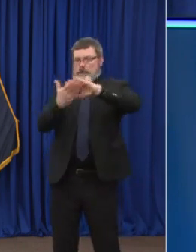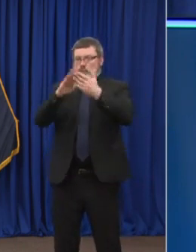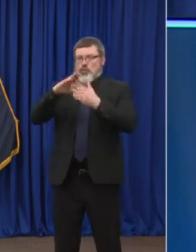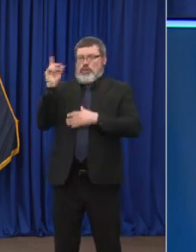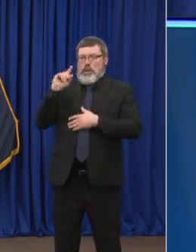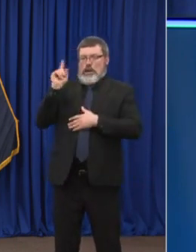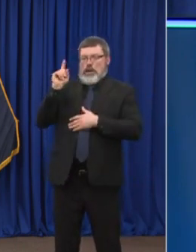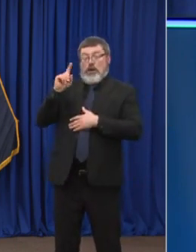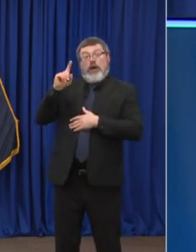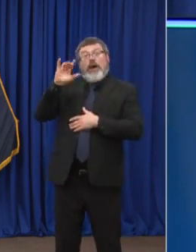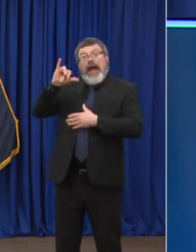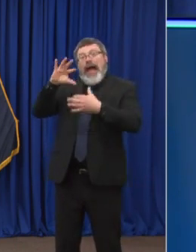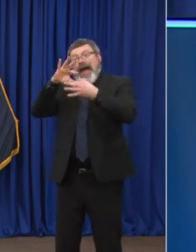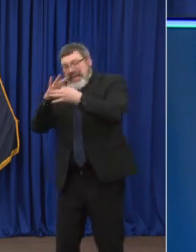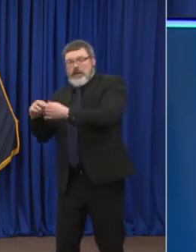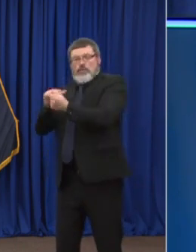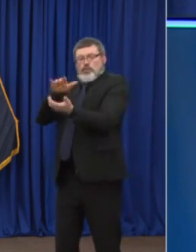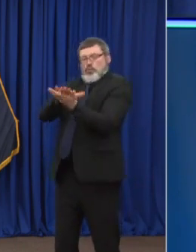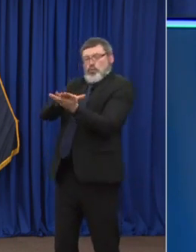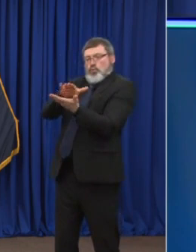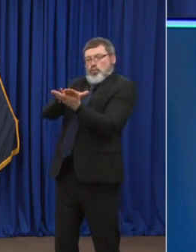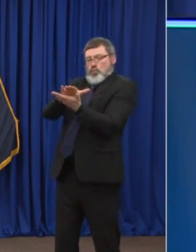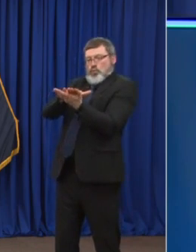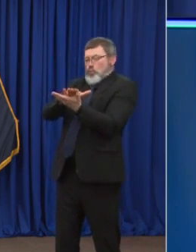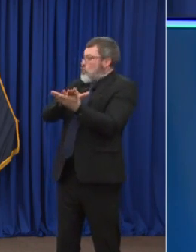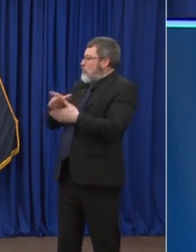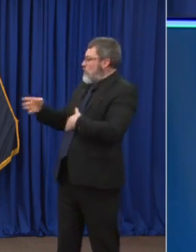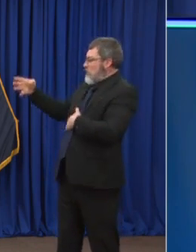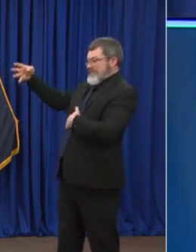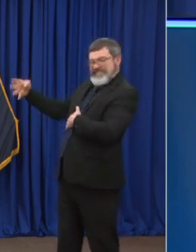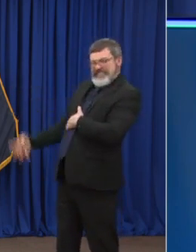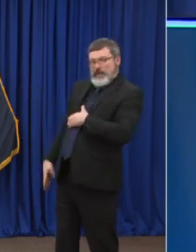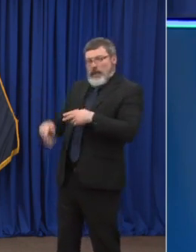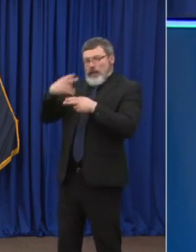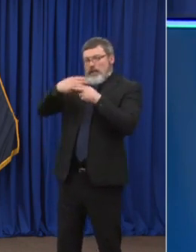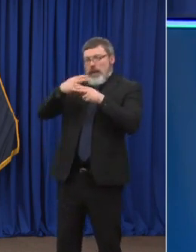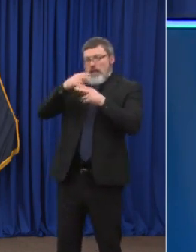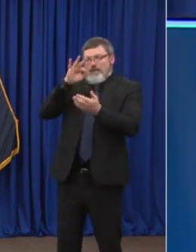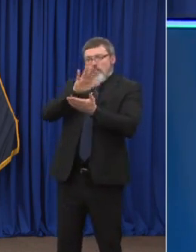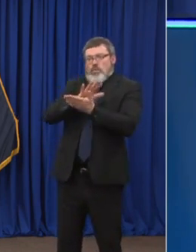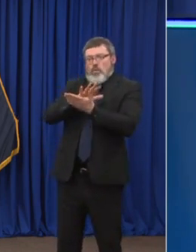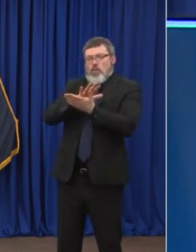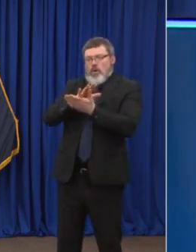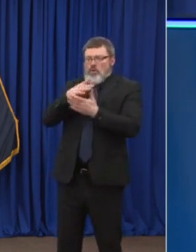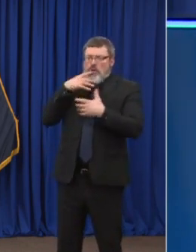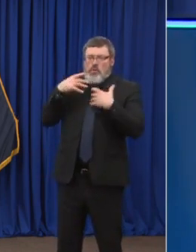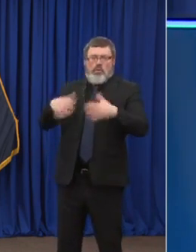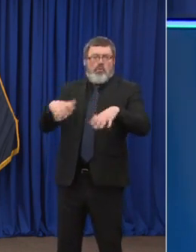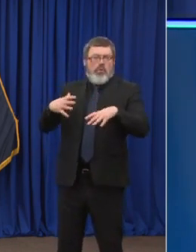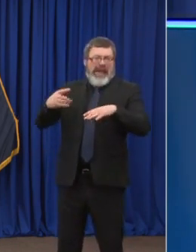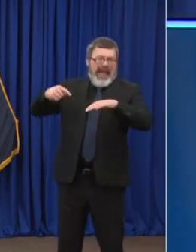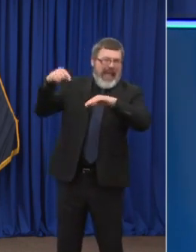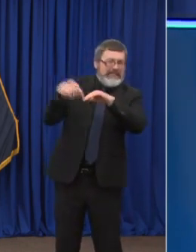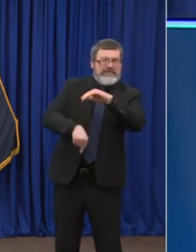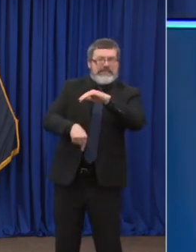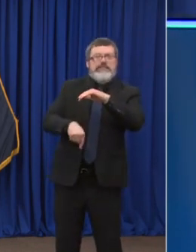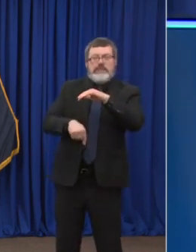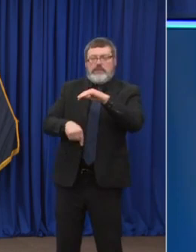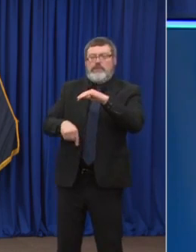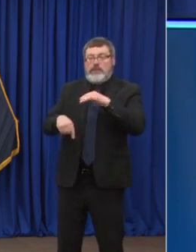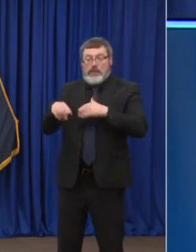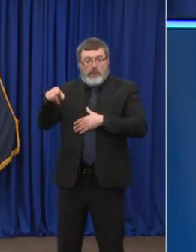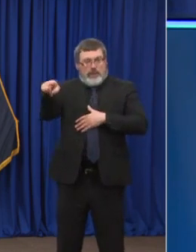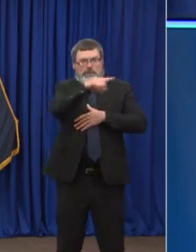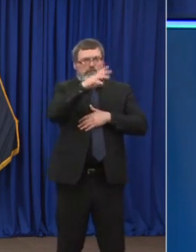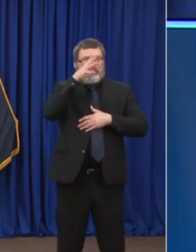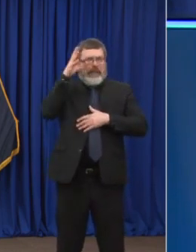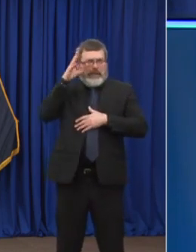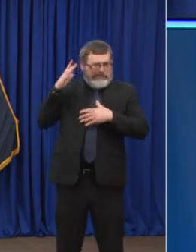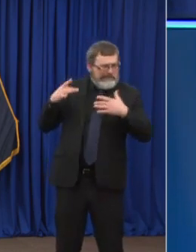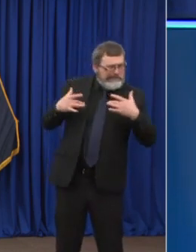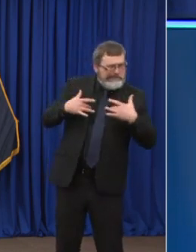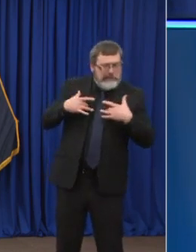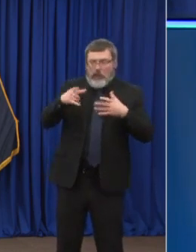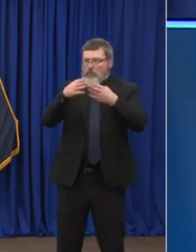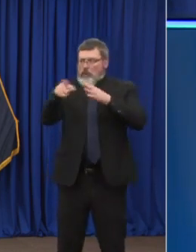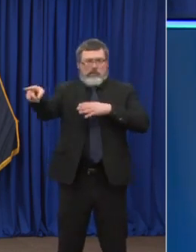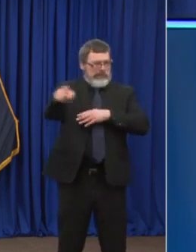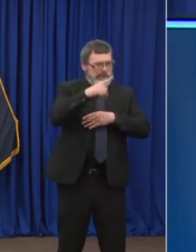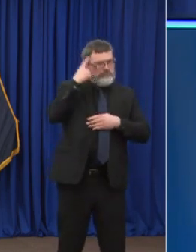FINALLY, THERE IS A COUPLE DIFFERENT SCREENSHOTS WITH SCHOOLS, AND I WANTED TO SHOW ONE -- THIS IS ONE OF THE MORE ACTIVE AREAS OF OUR DASHBOARD.